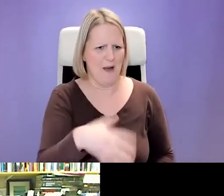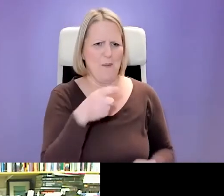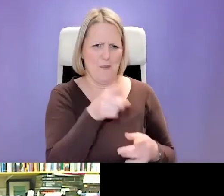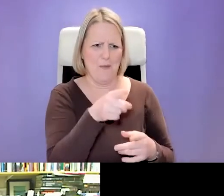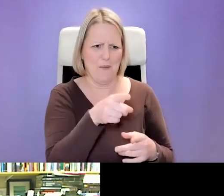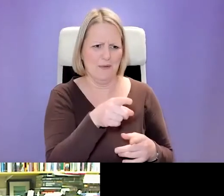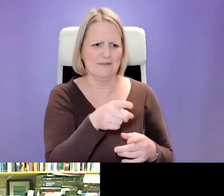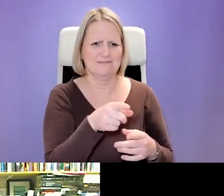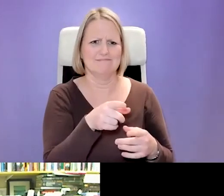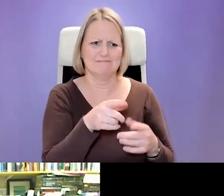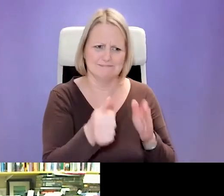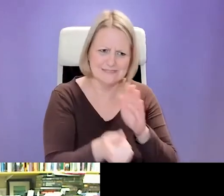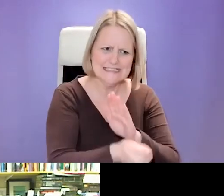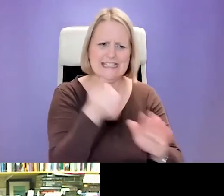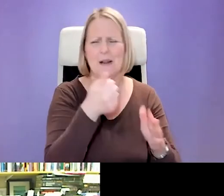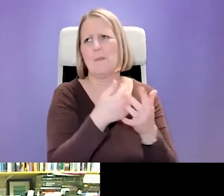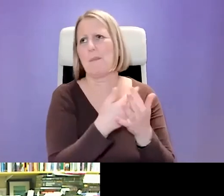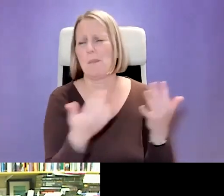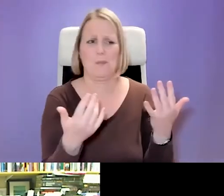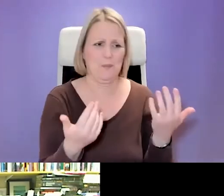I doubt that I would have seen